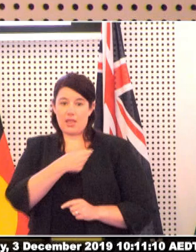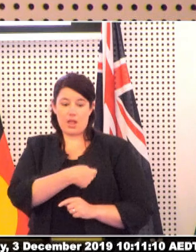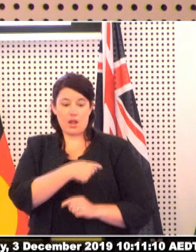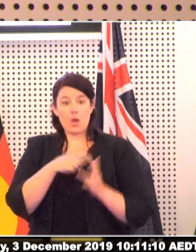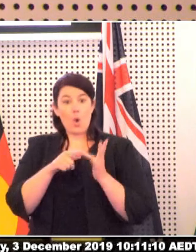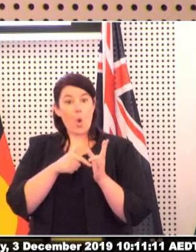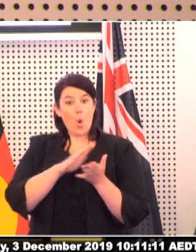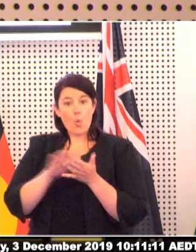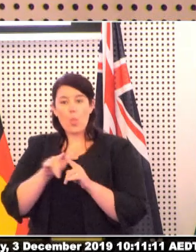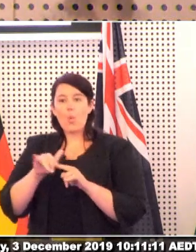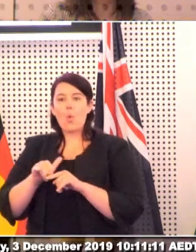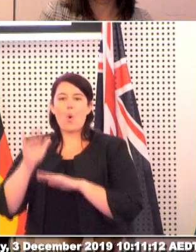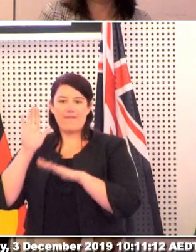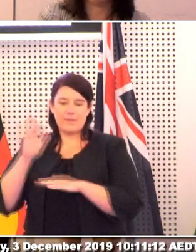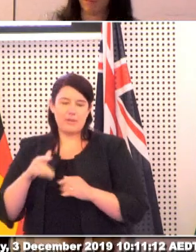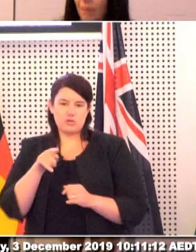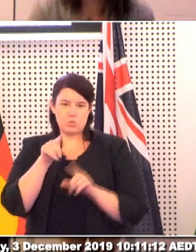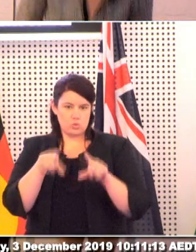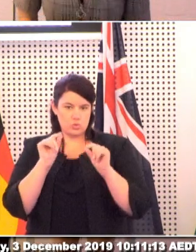if you just follow the instructions, thank you.